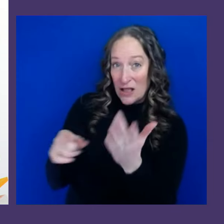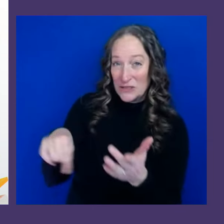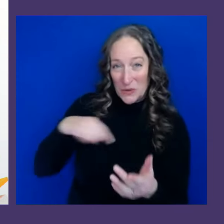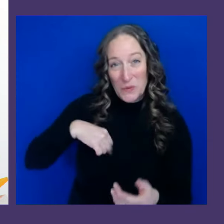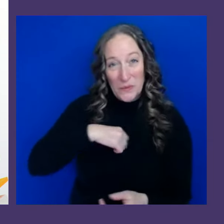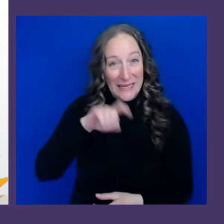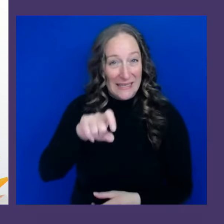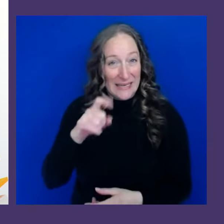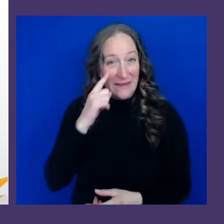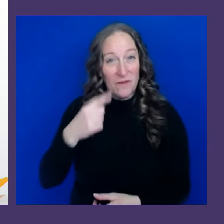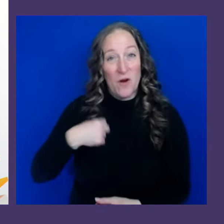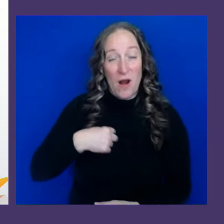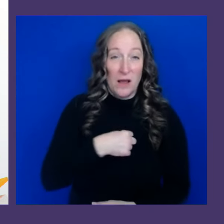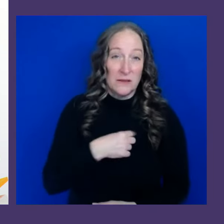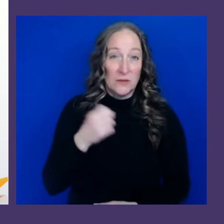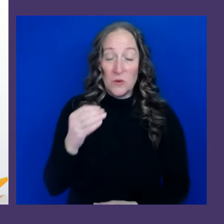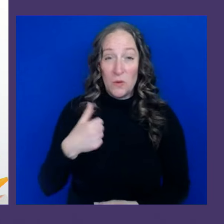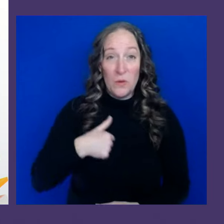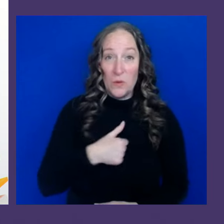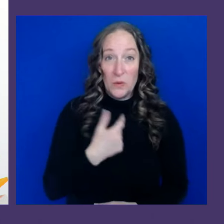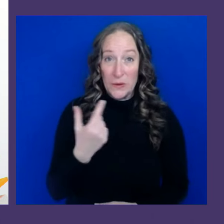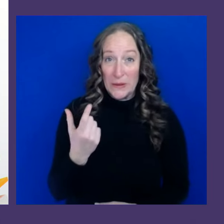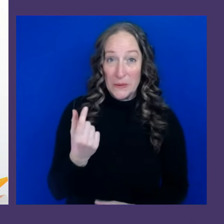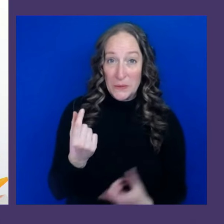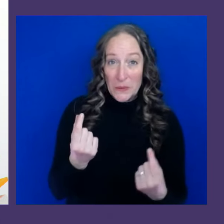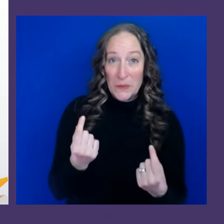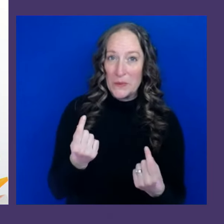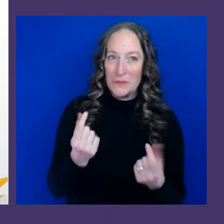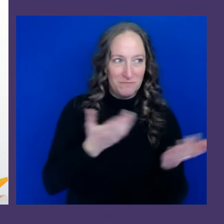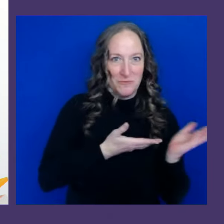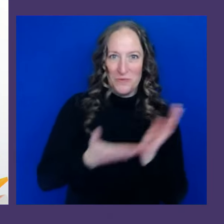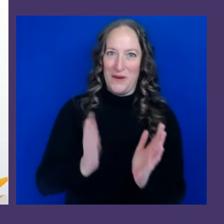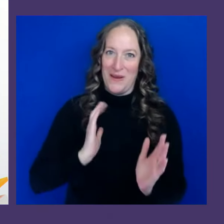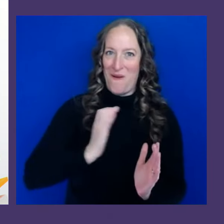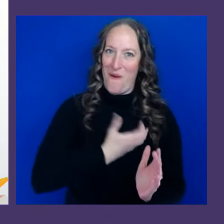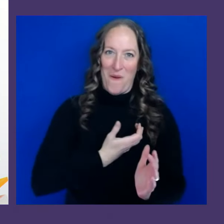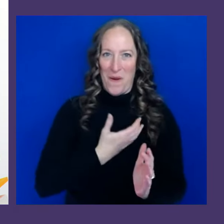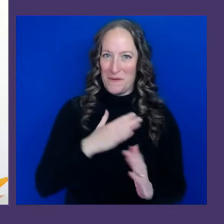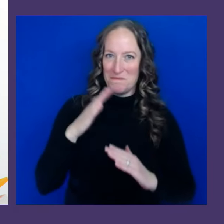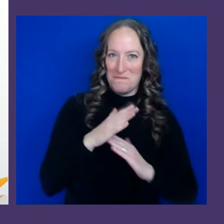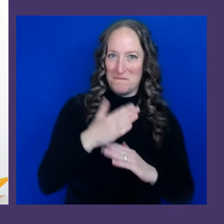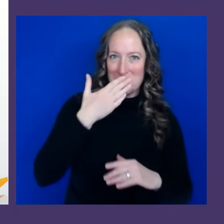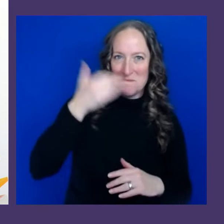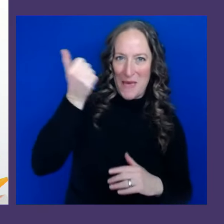All we have to do is bring our best. Duncan, what about you?